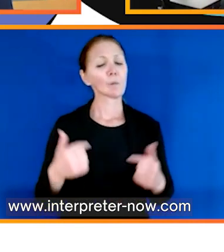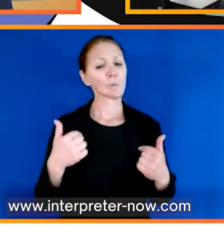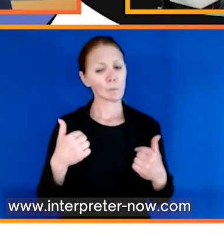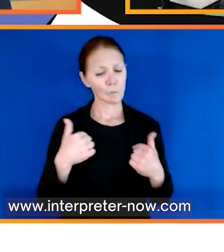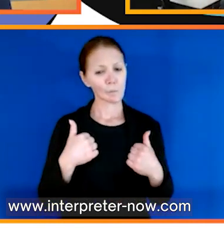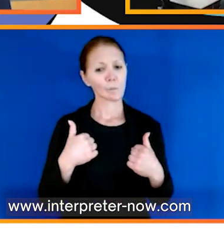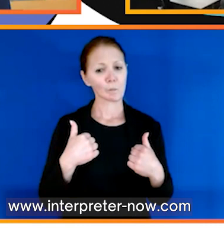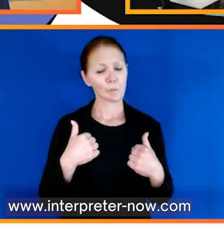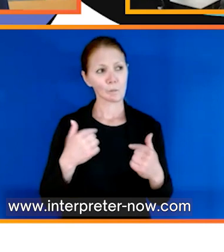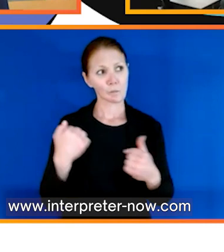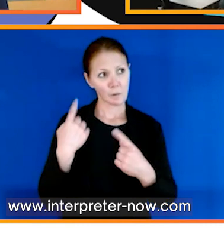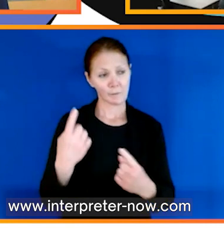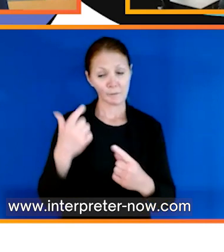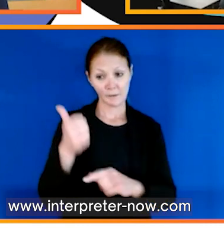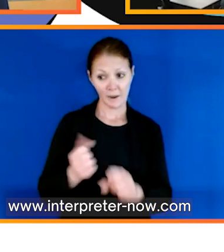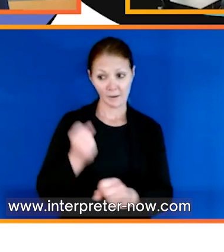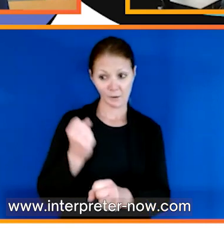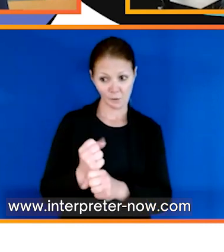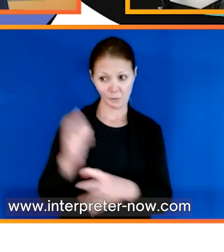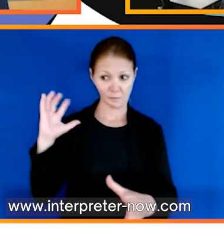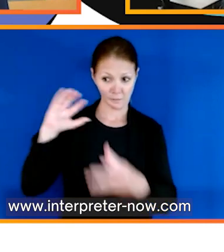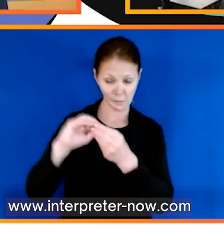Well, we took a step back.